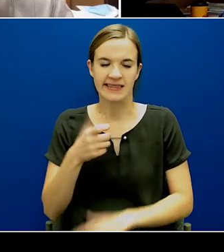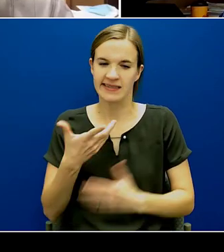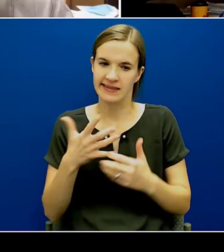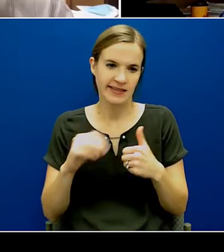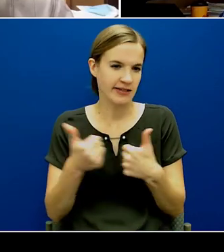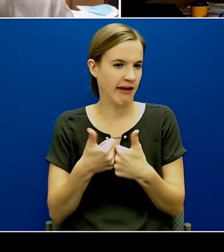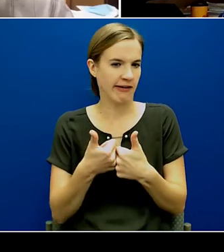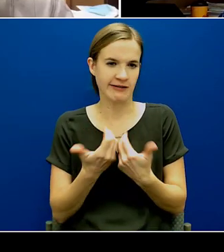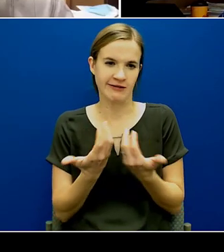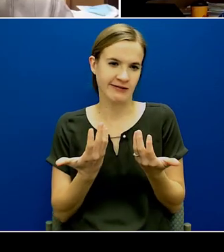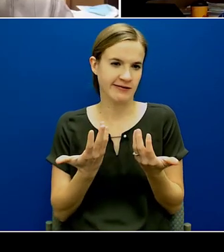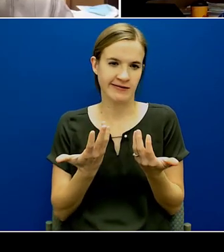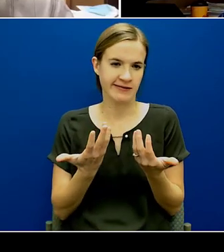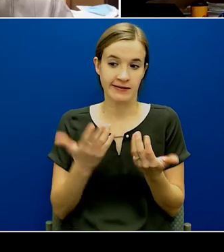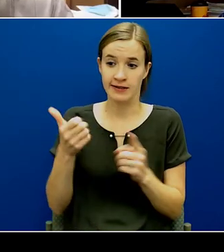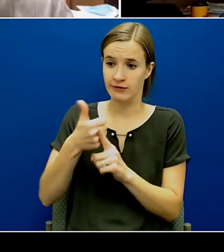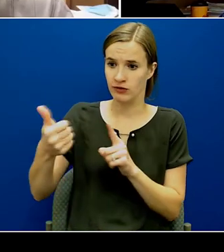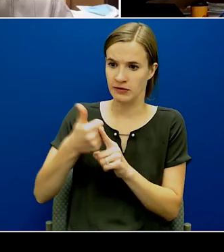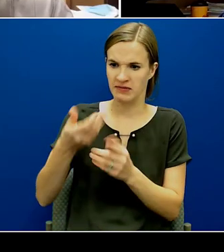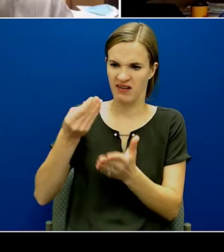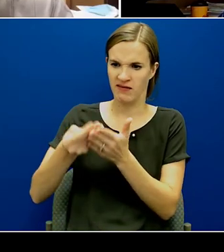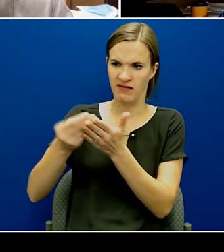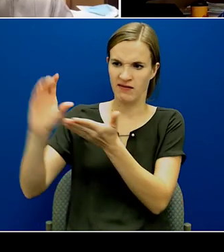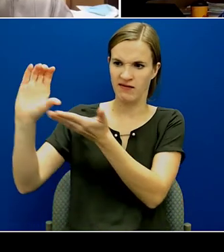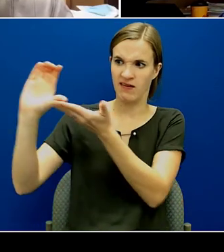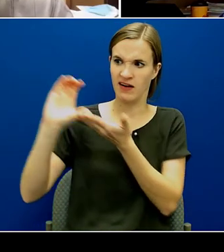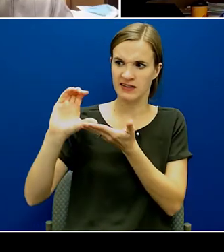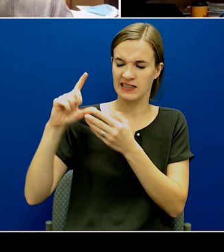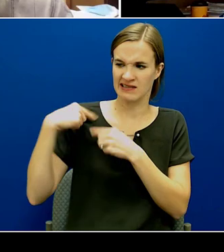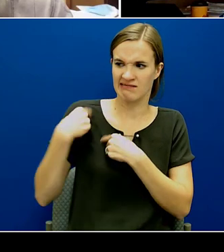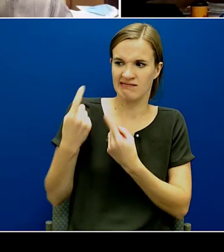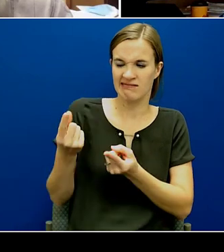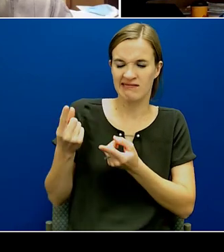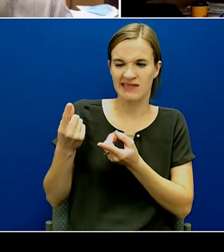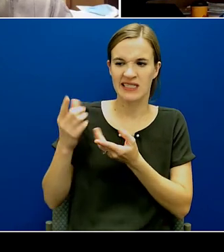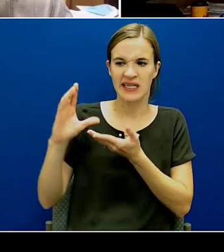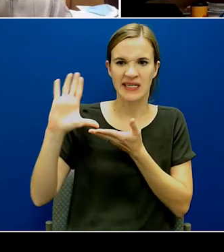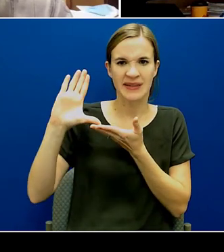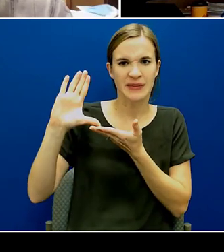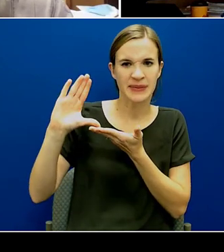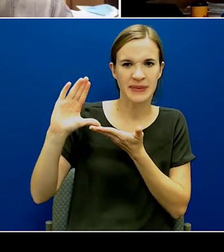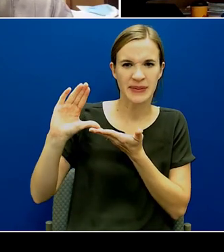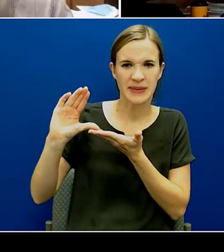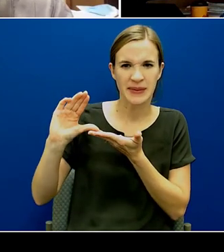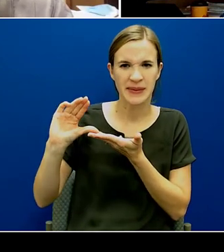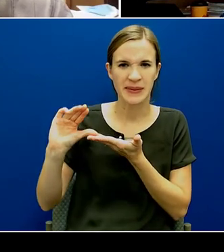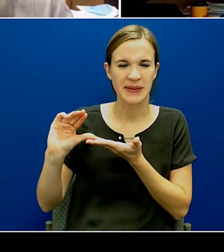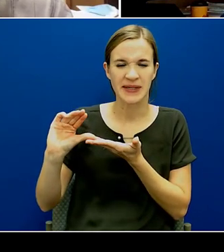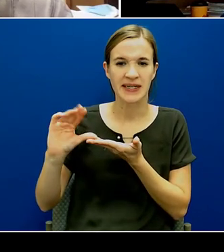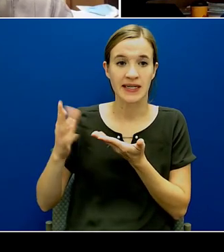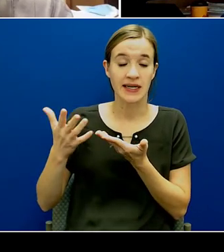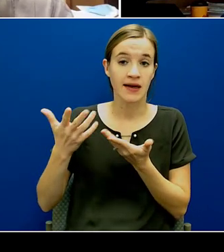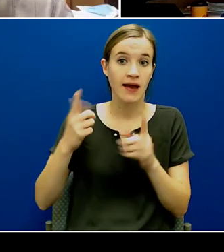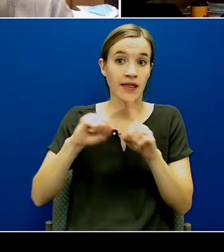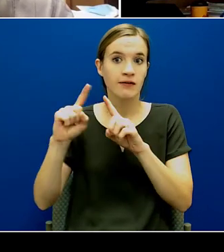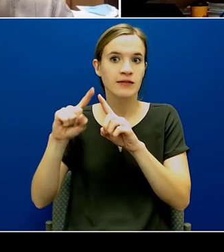reality, Idaho's allotment of federal funds, because of the rural nature of Idaho in general, is very, very small. Communities